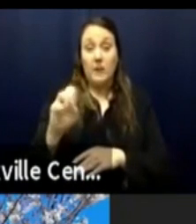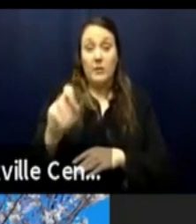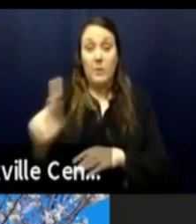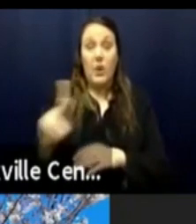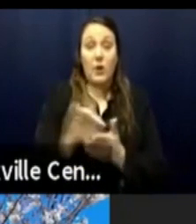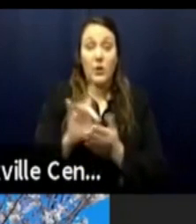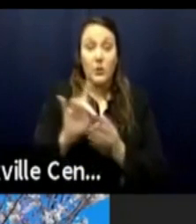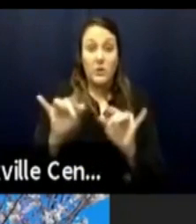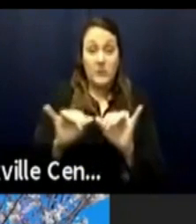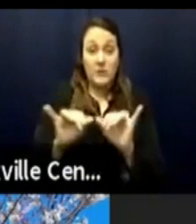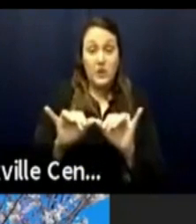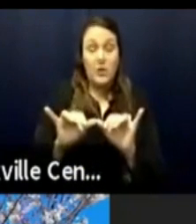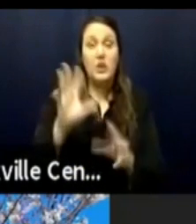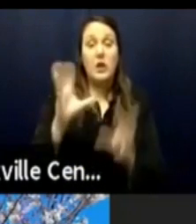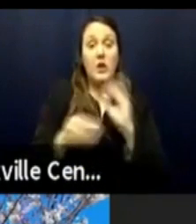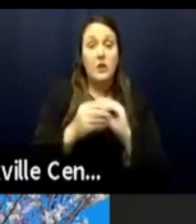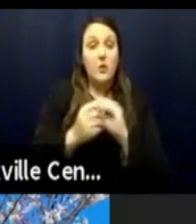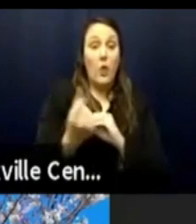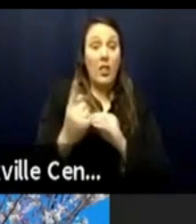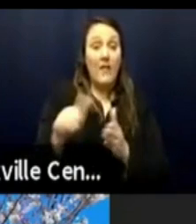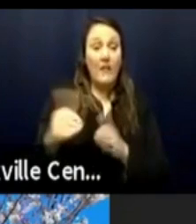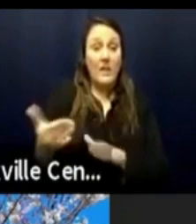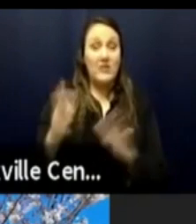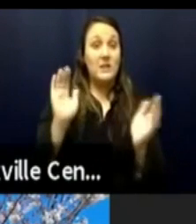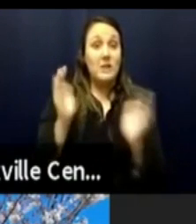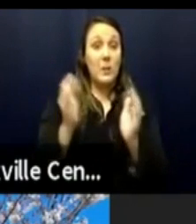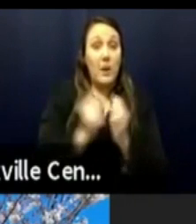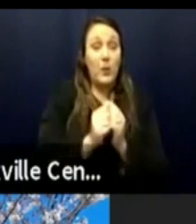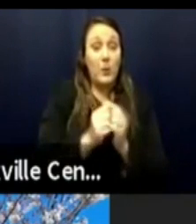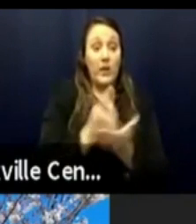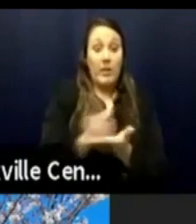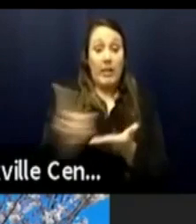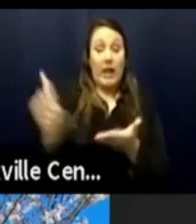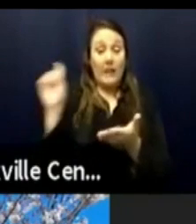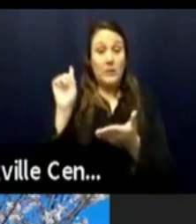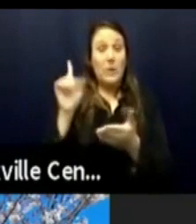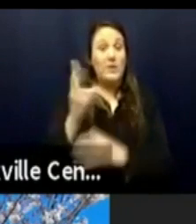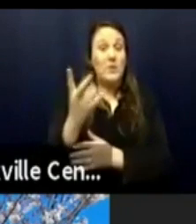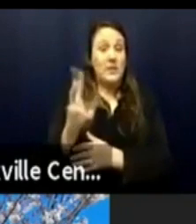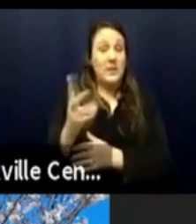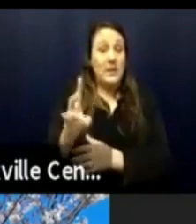IN THE YELLOW. AS A NOTE, OVER THE 14 DAYS,